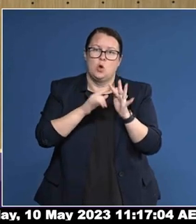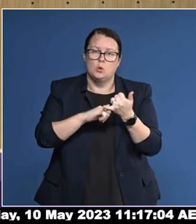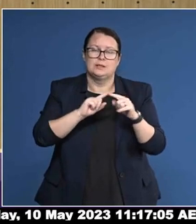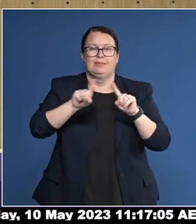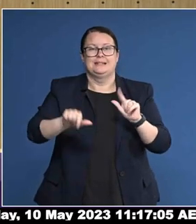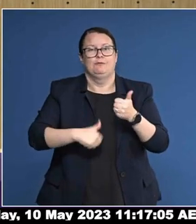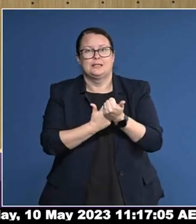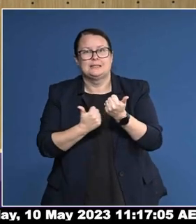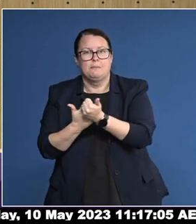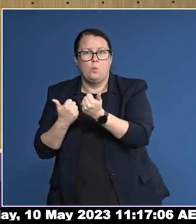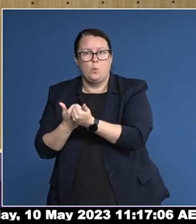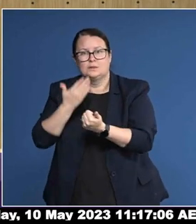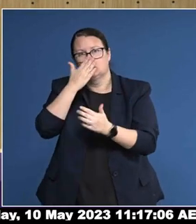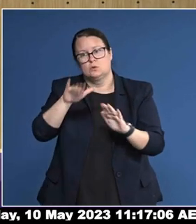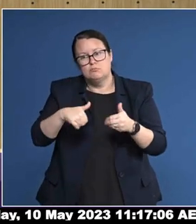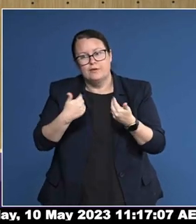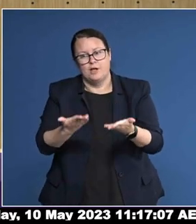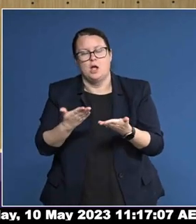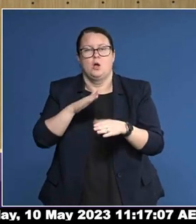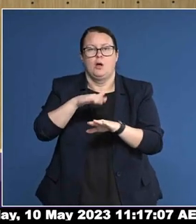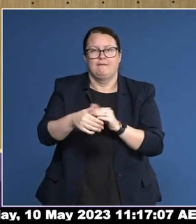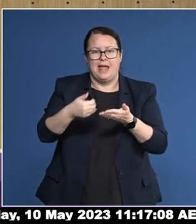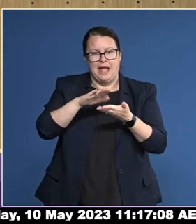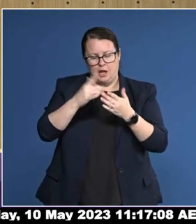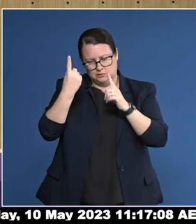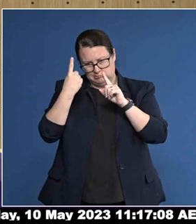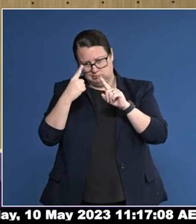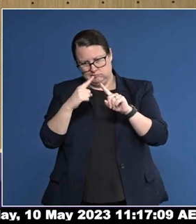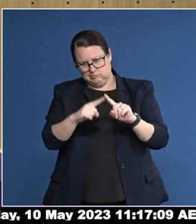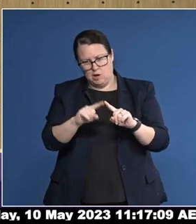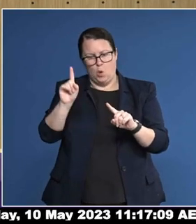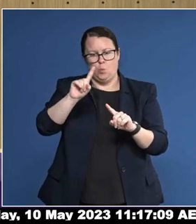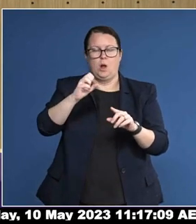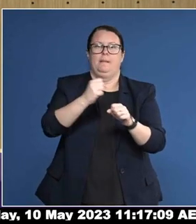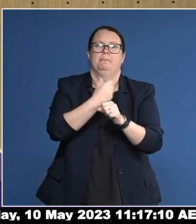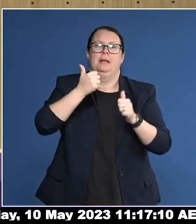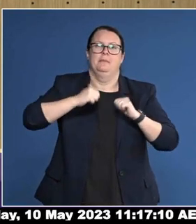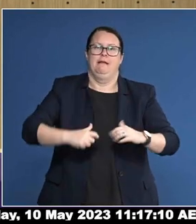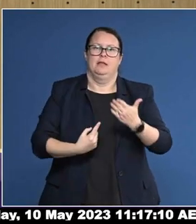had put in place around identifying some of the triggers and the escalating behaviours